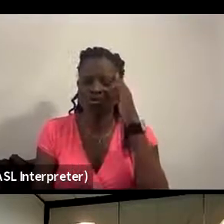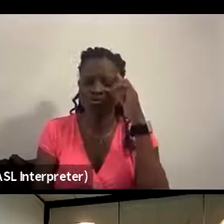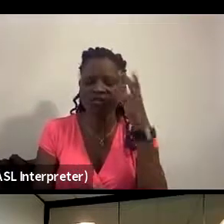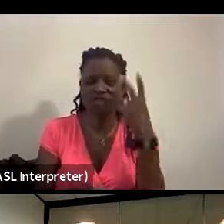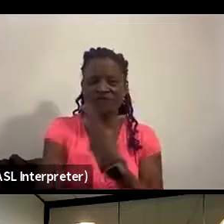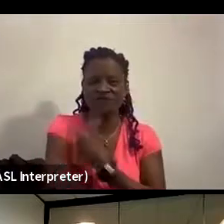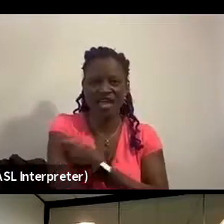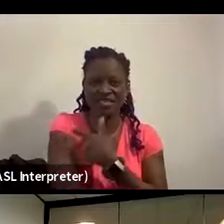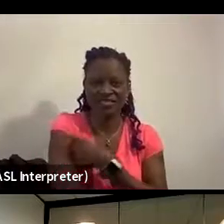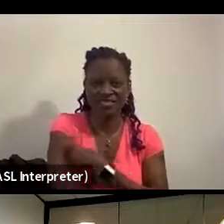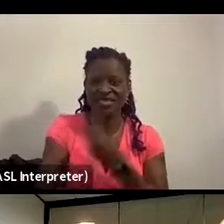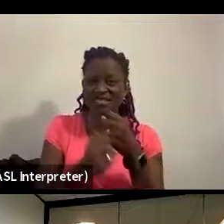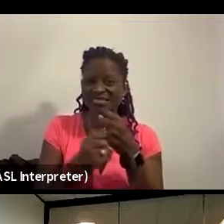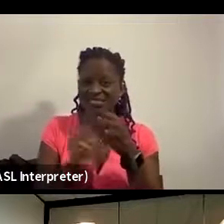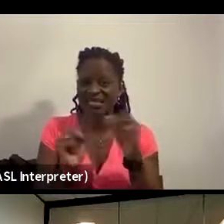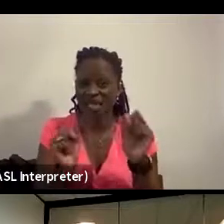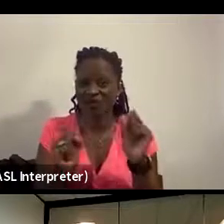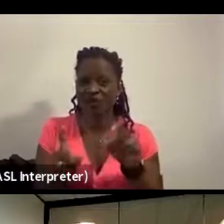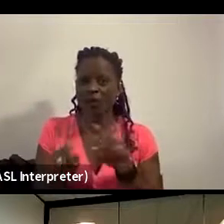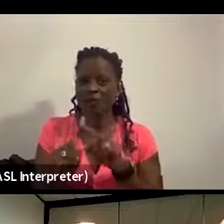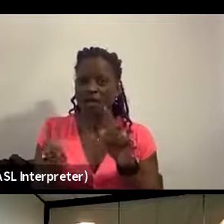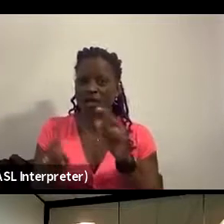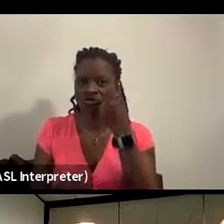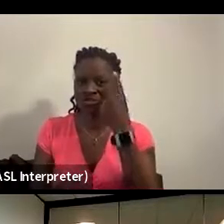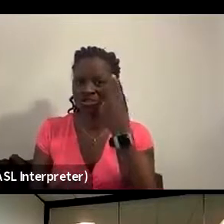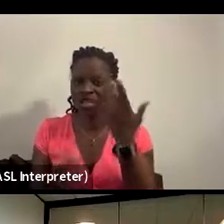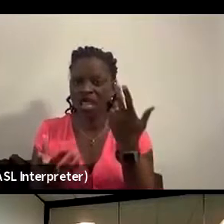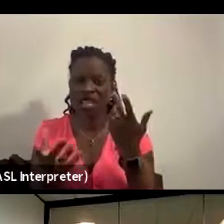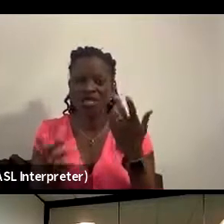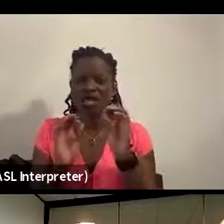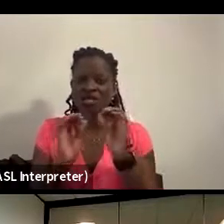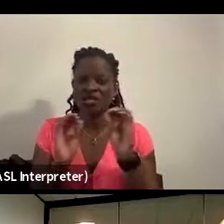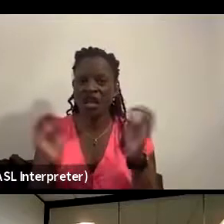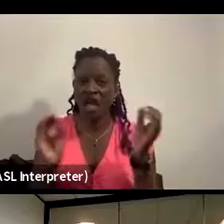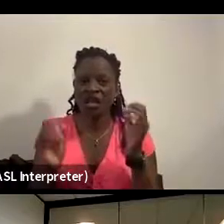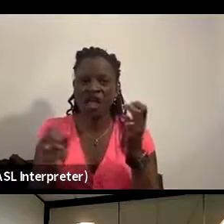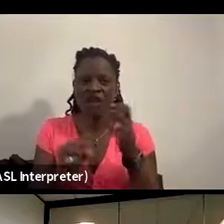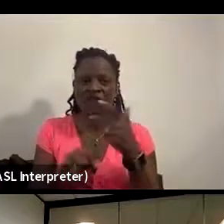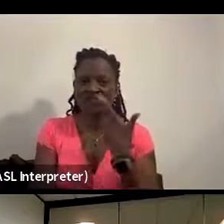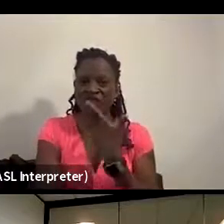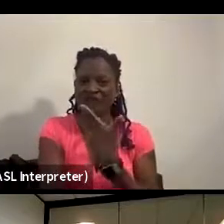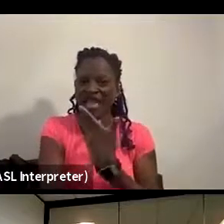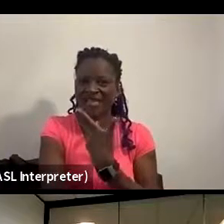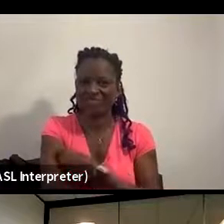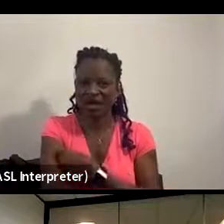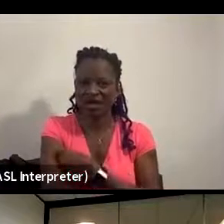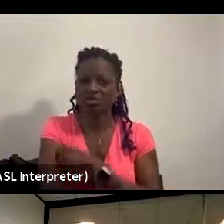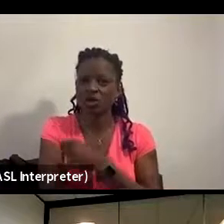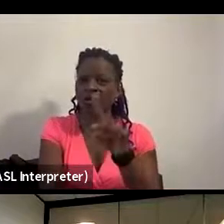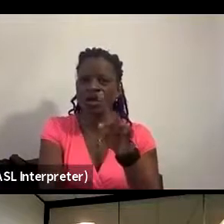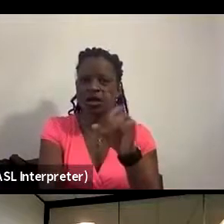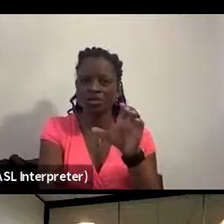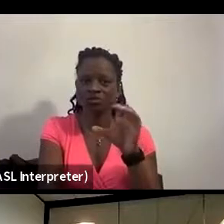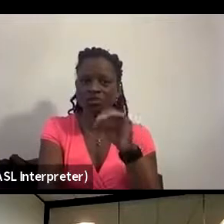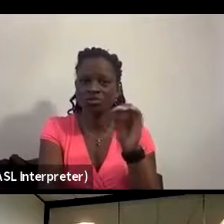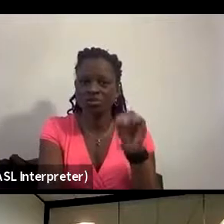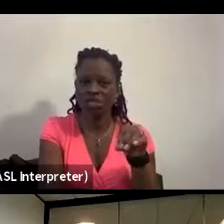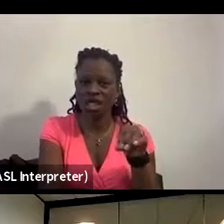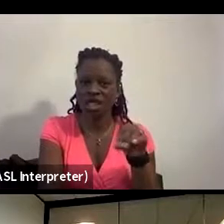disease, the vaccines, none of them are absolutely 100 percent. And so people